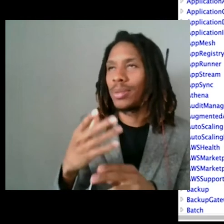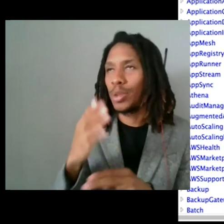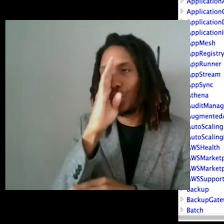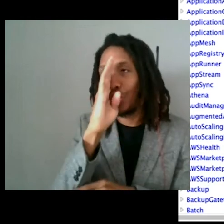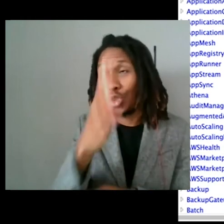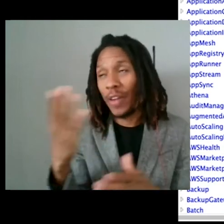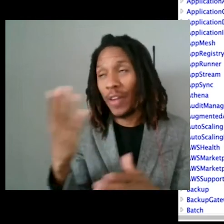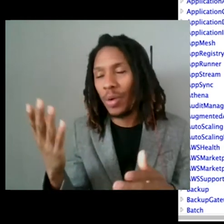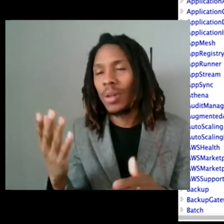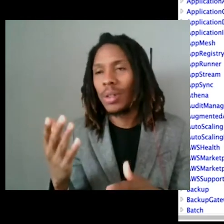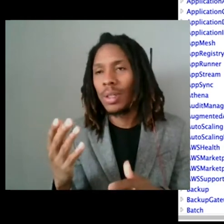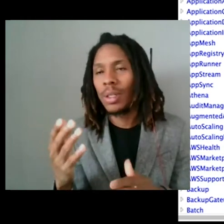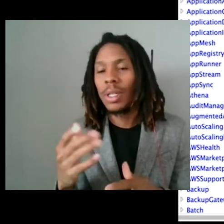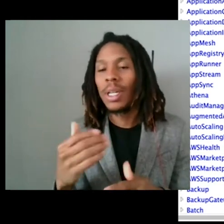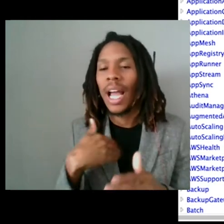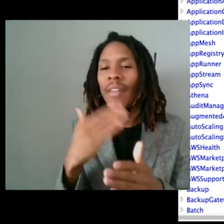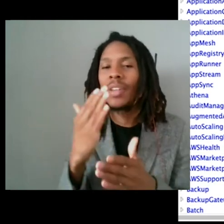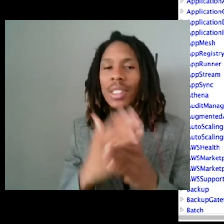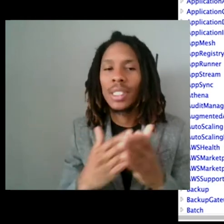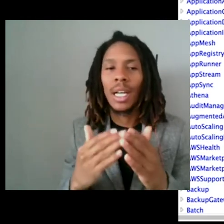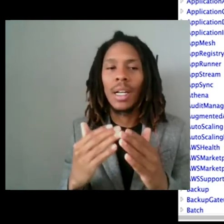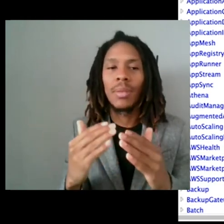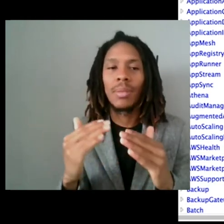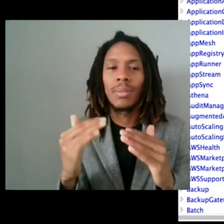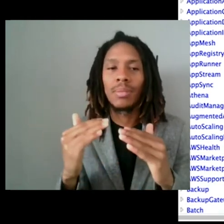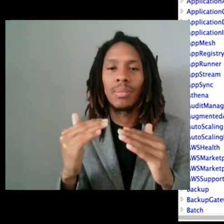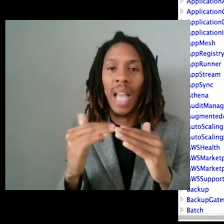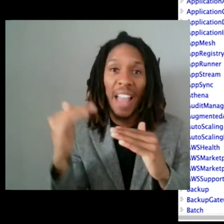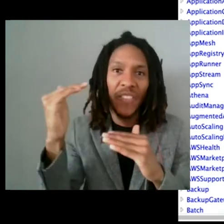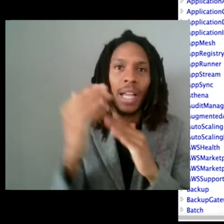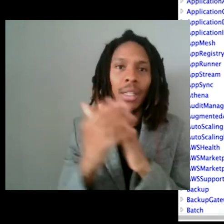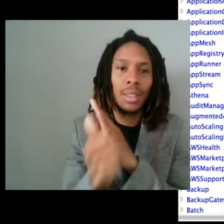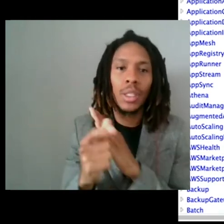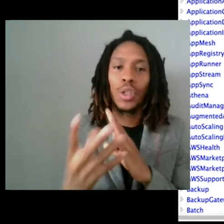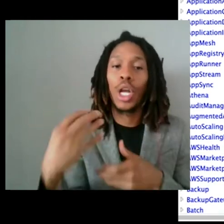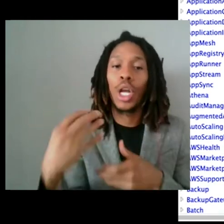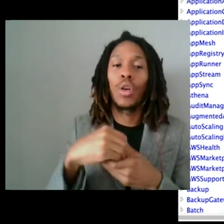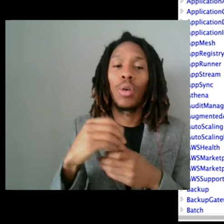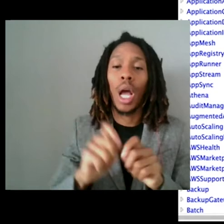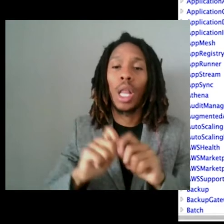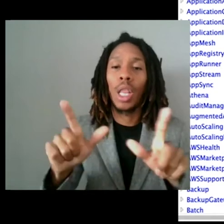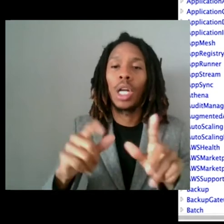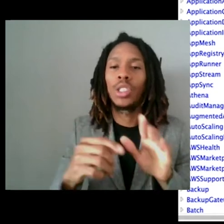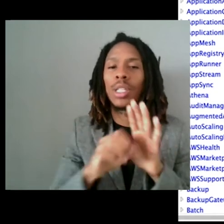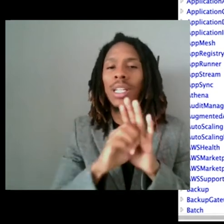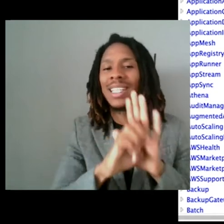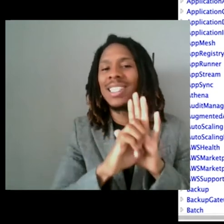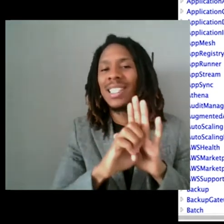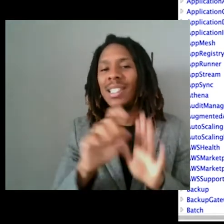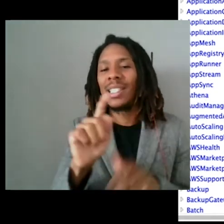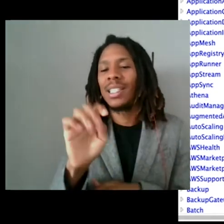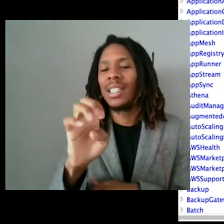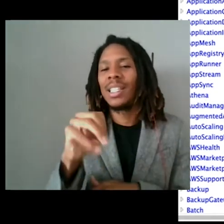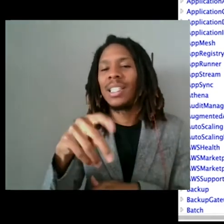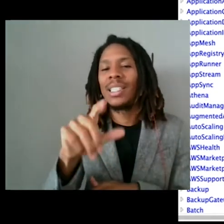Like I said, there's some advanced options you can do. You can include a launch template and you can do that from the APIs too.